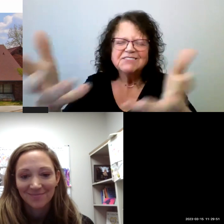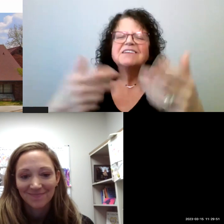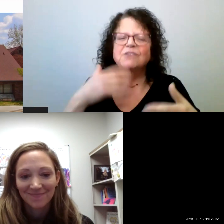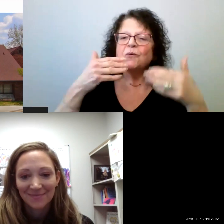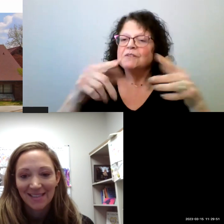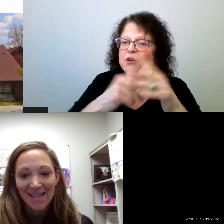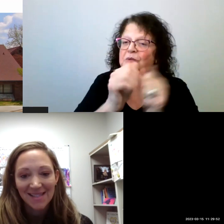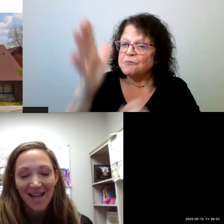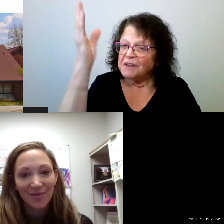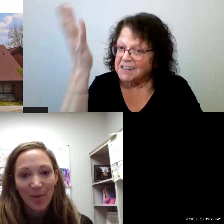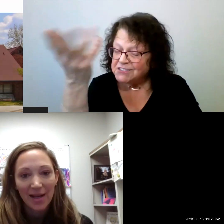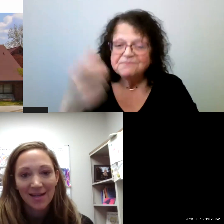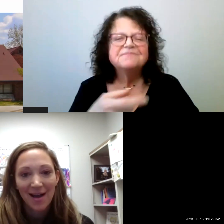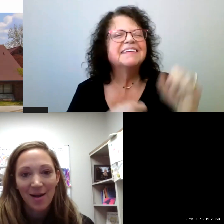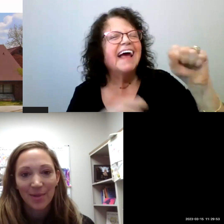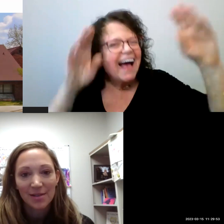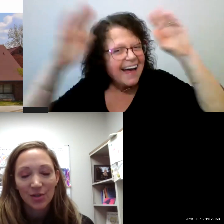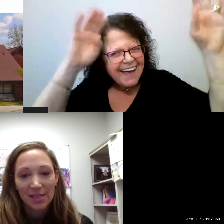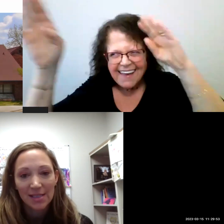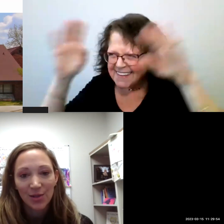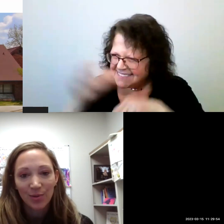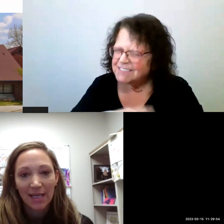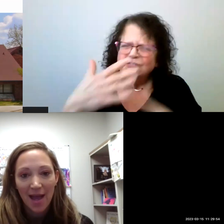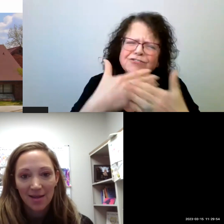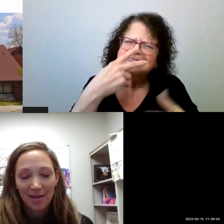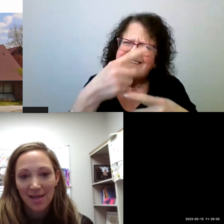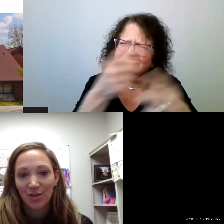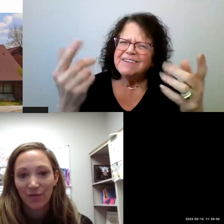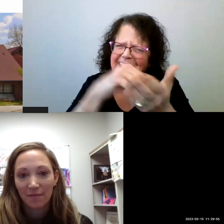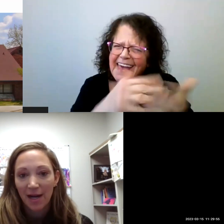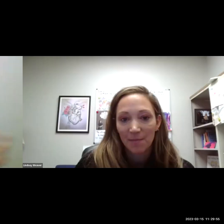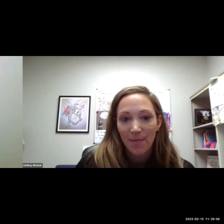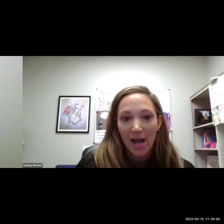Hi, everybody. It is good to see you again. Thank you for inviting me